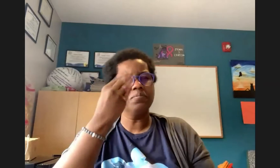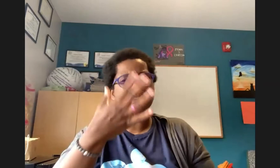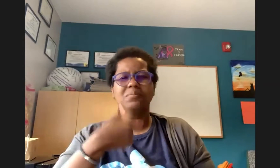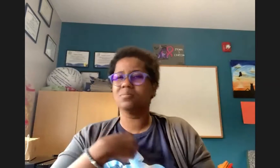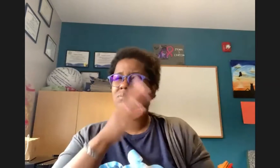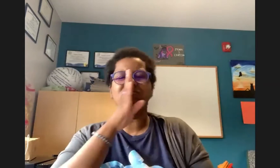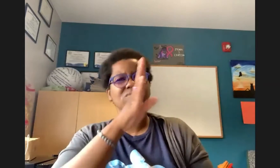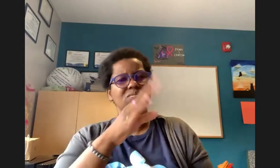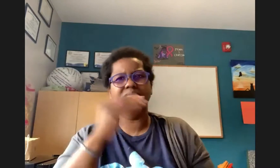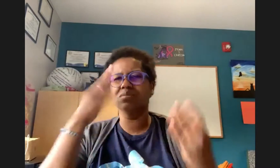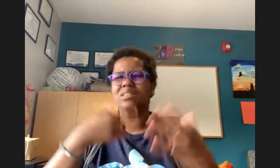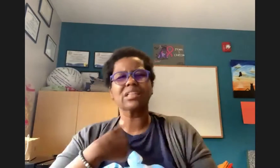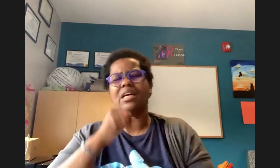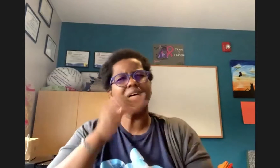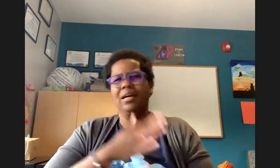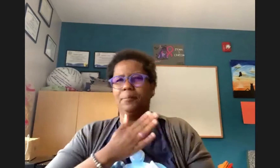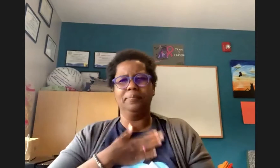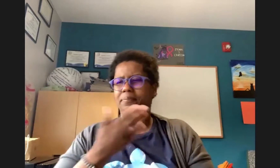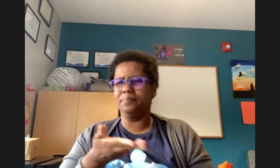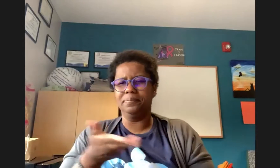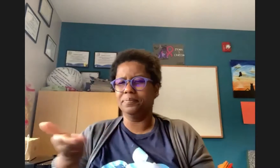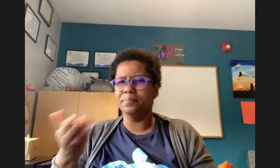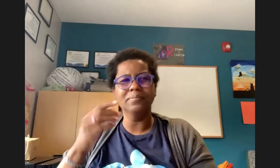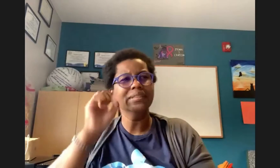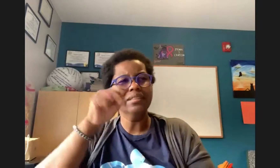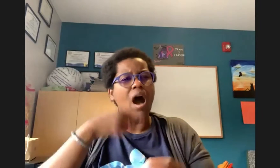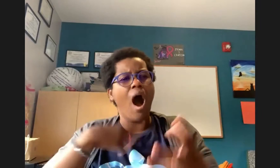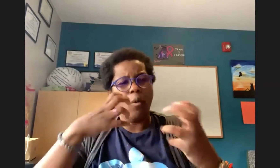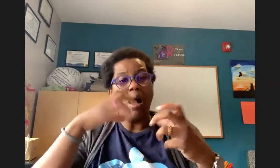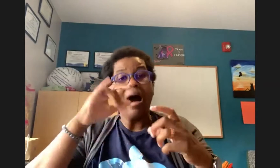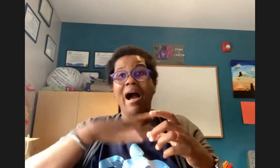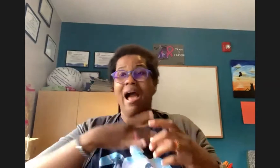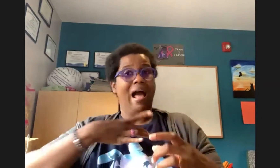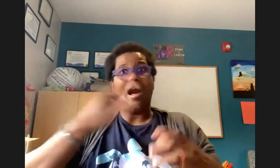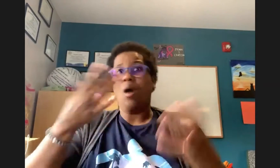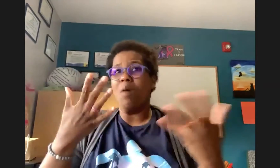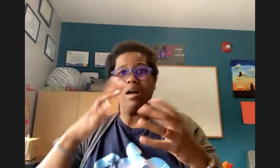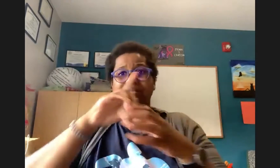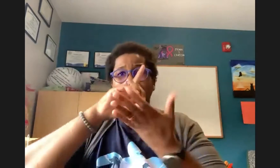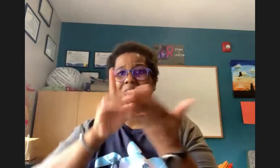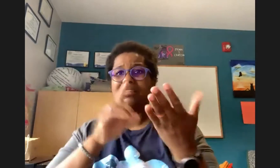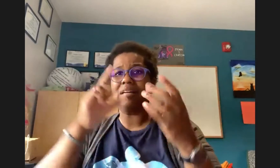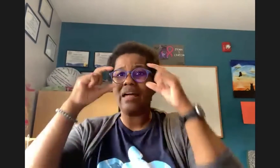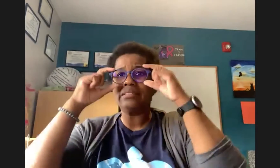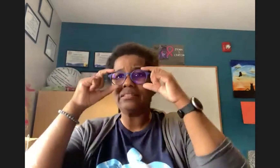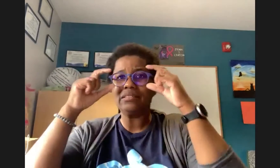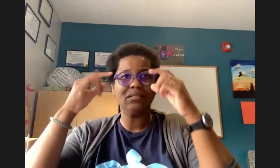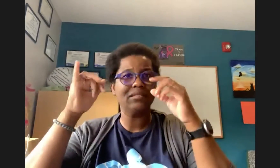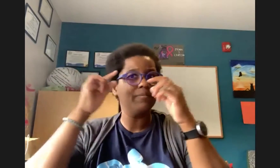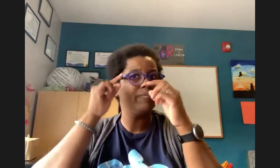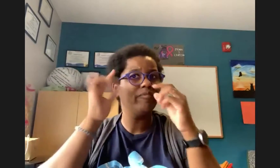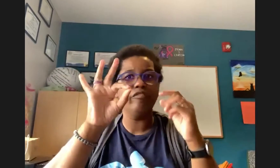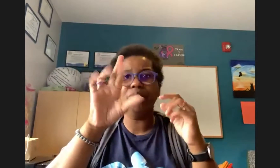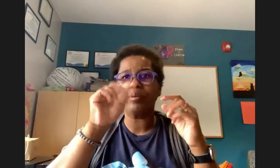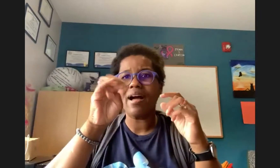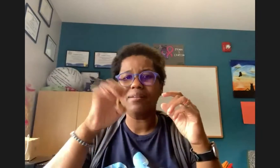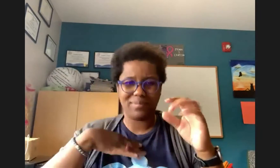but I had to be honest, I wasn't happy in that program. I let them know that I really thought I would be designing frames.